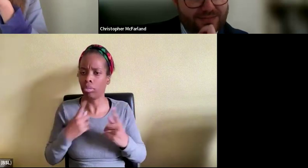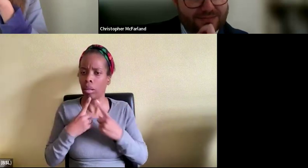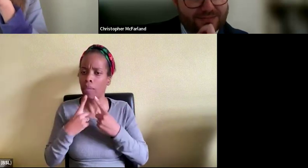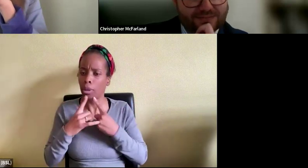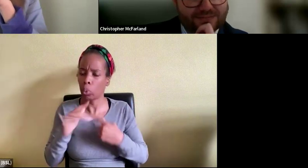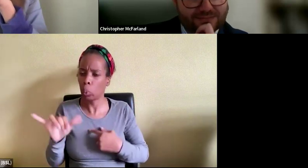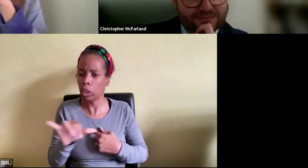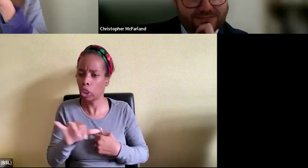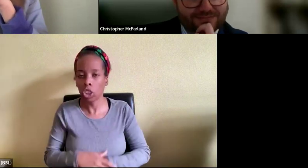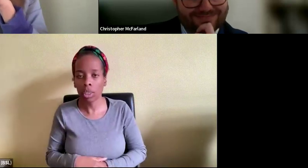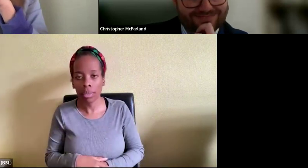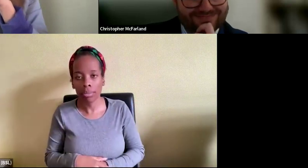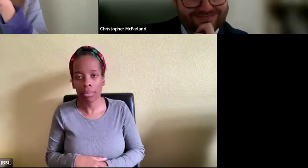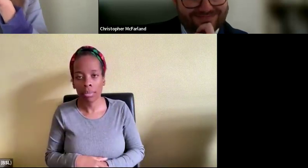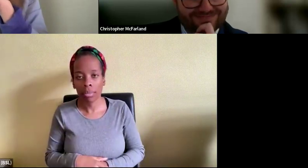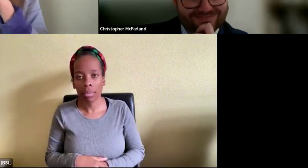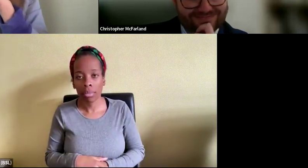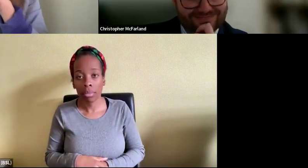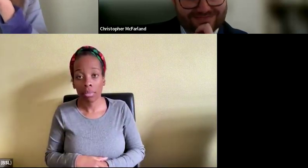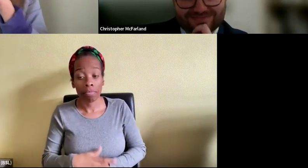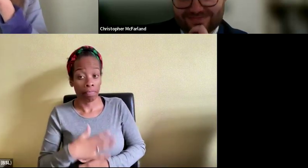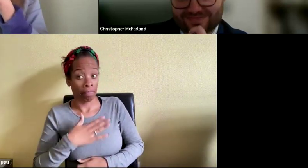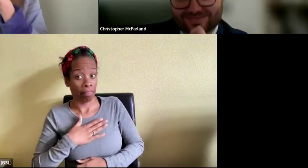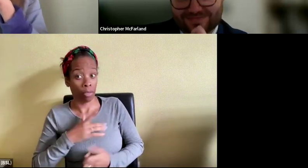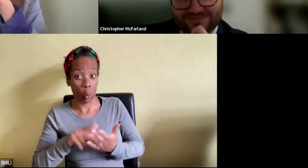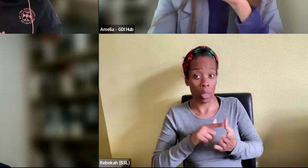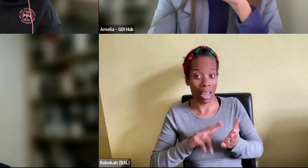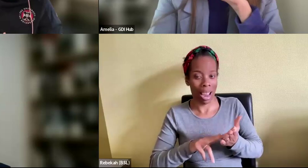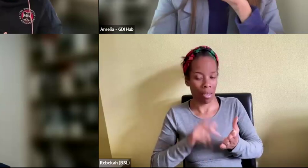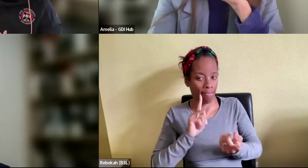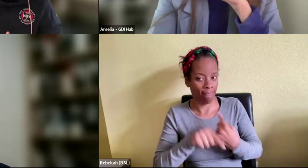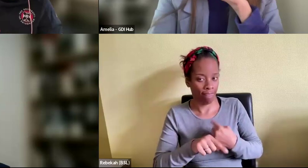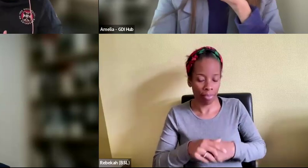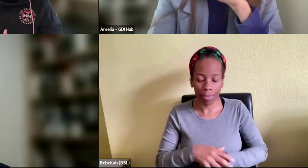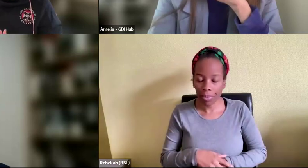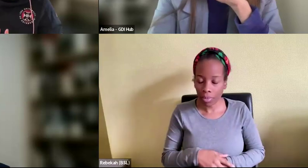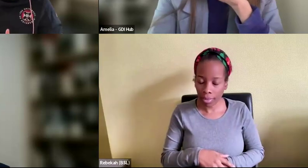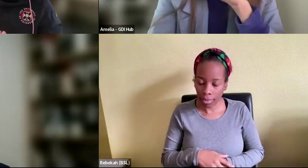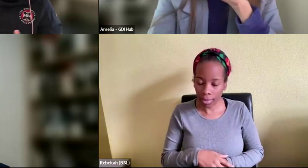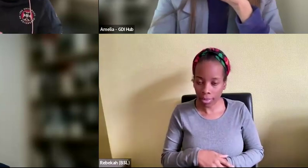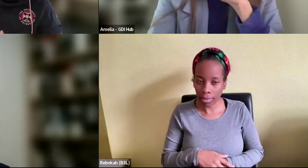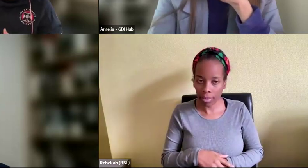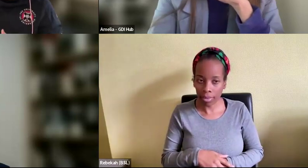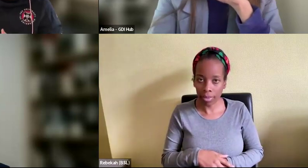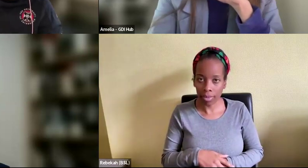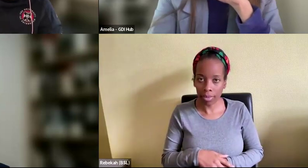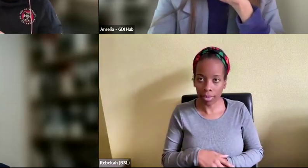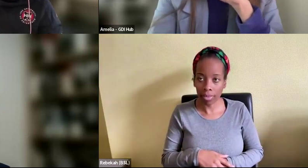Julie Ann: I can, I can answer on mine. So it works better if you, narrow it to a specific